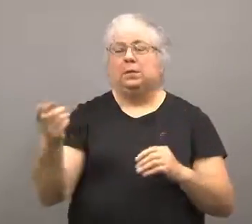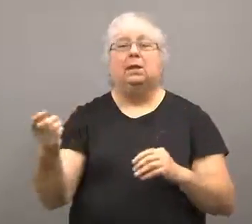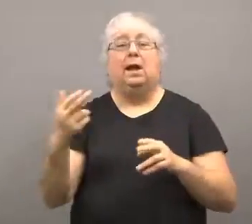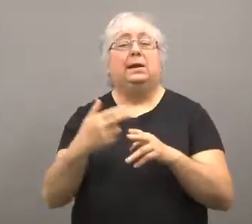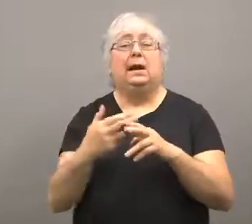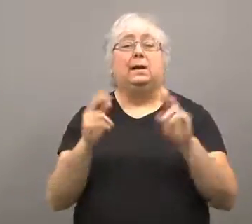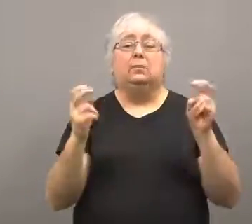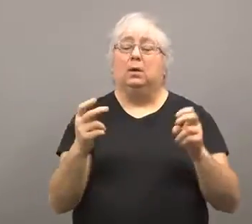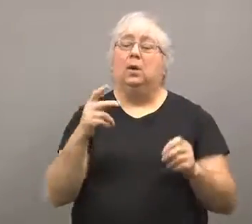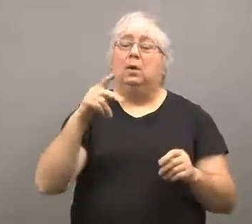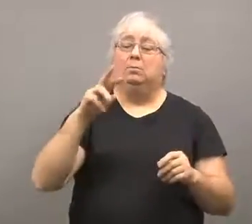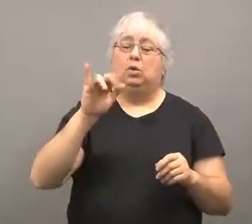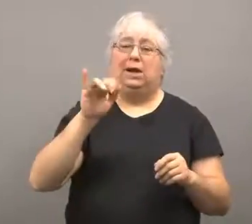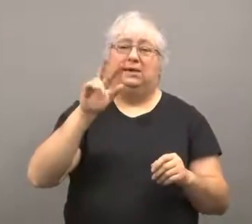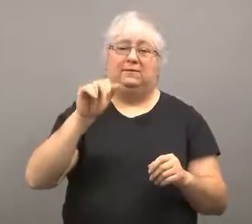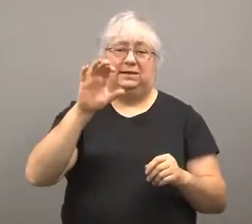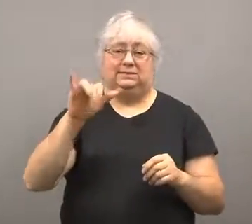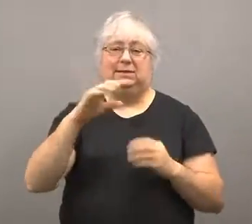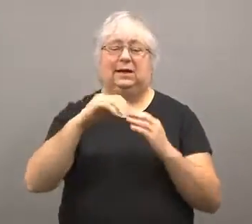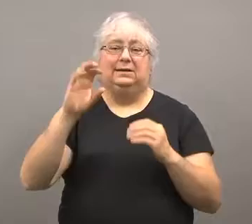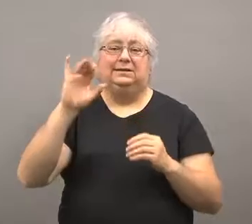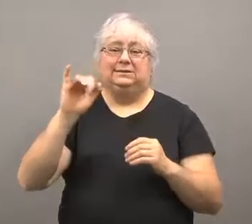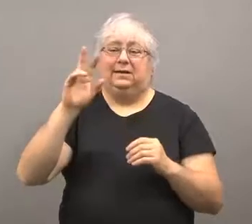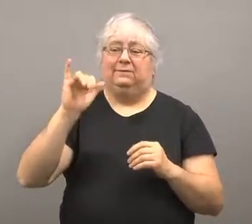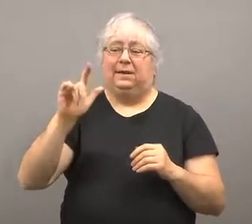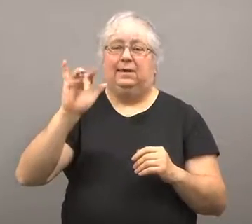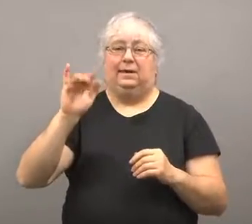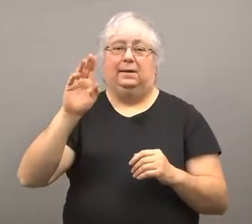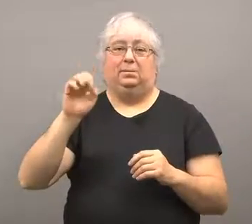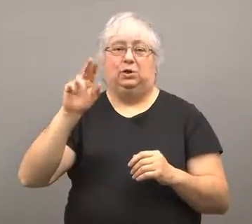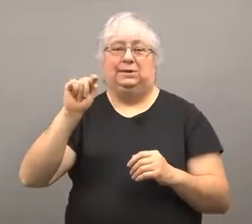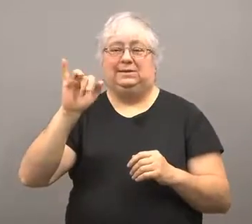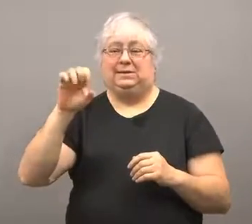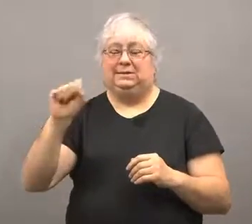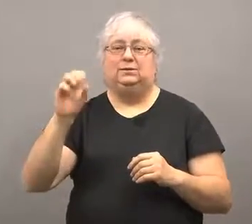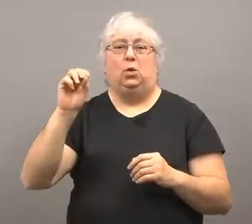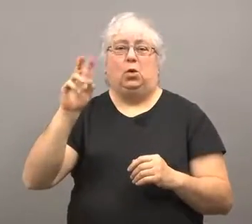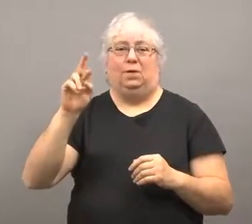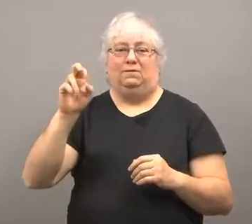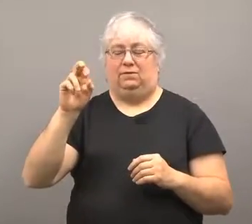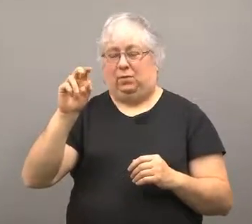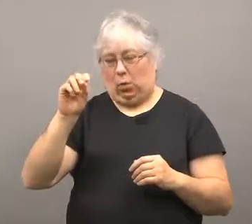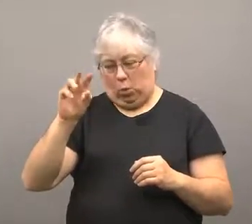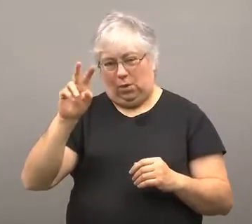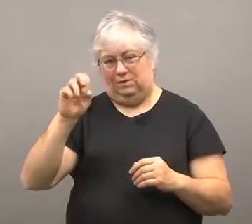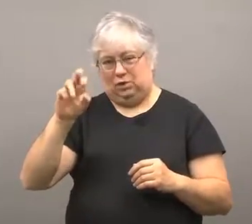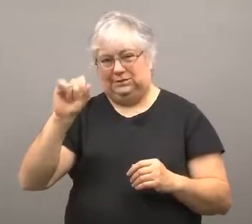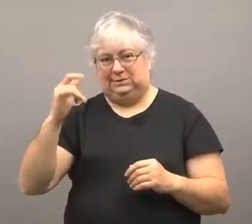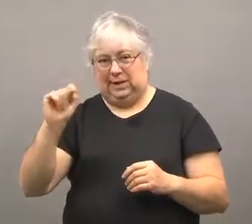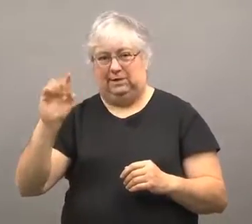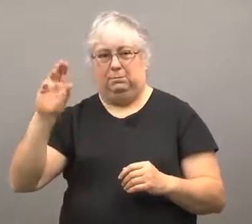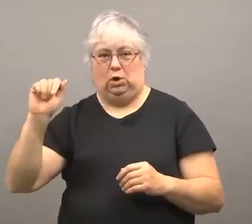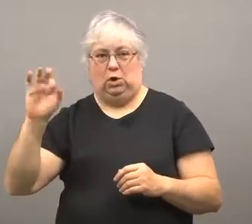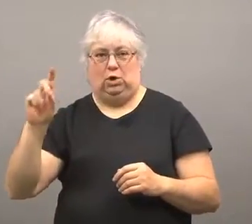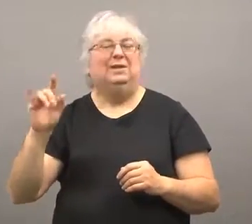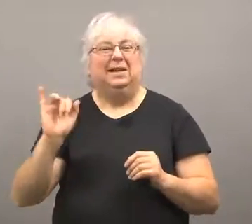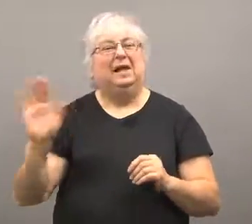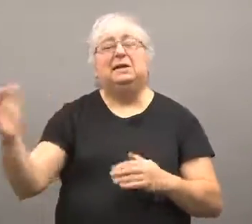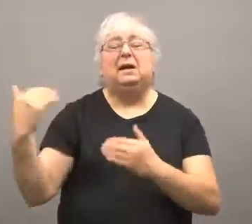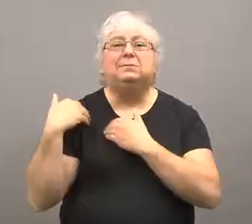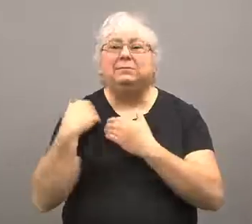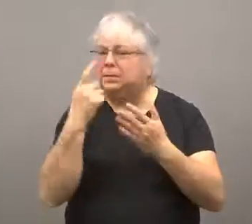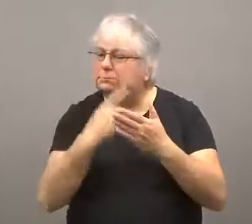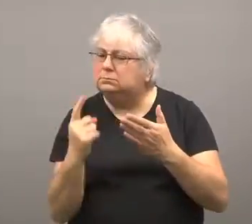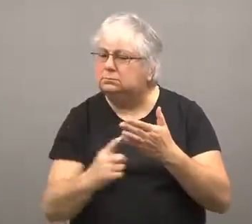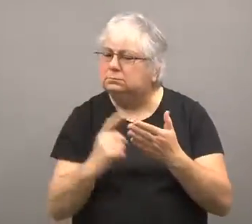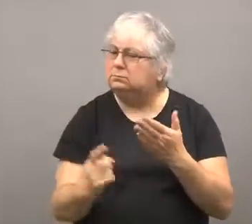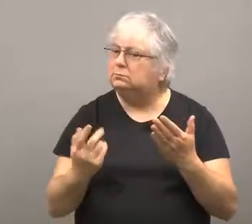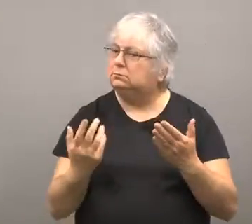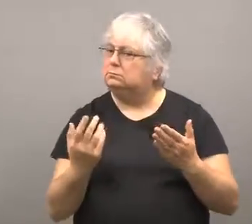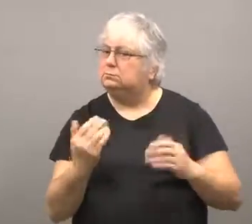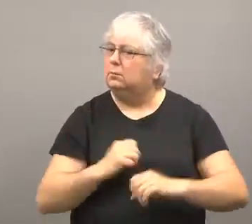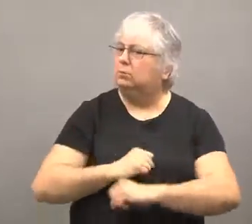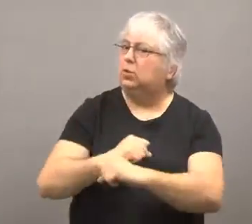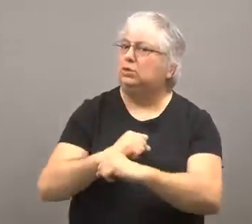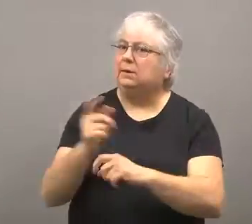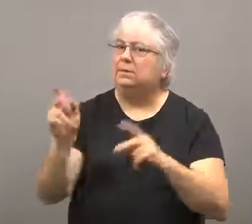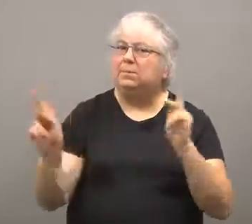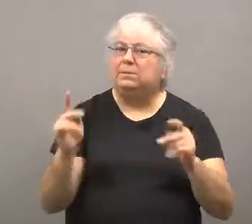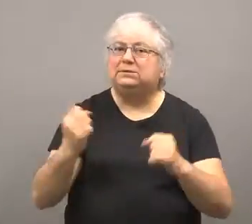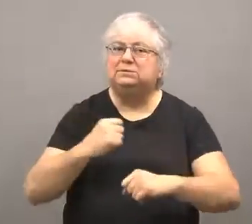is called the Privacy and Civil Liberties Oversight Board.